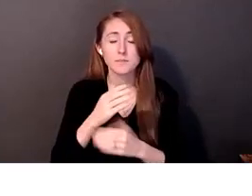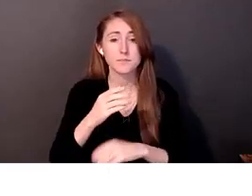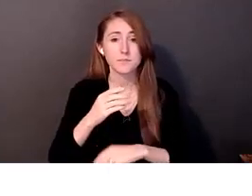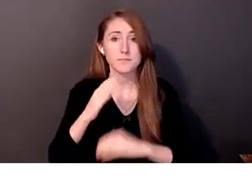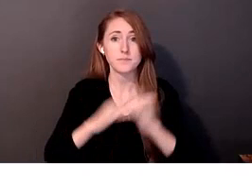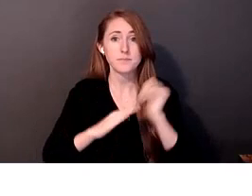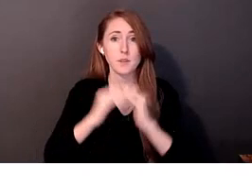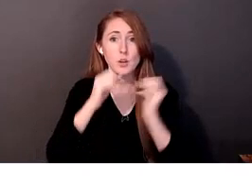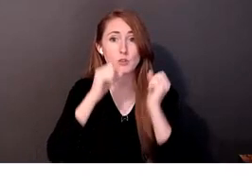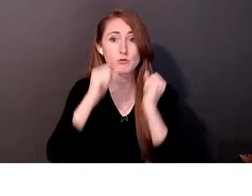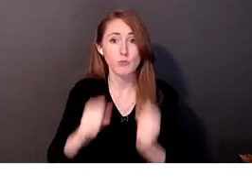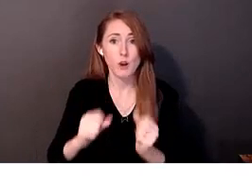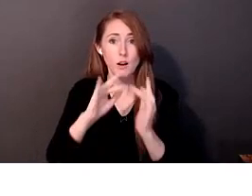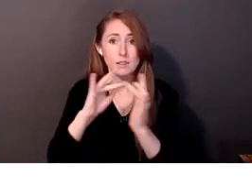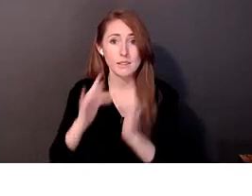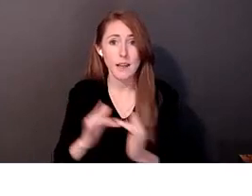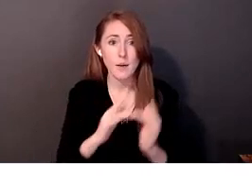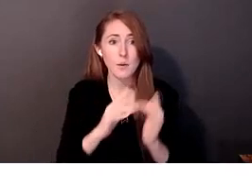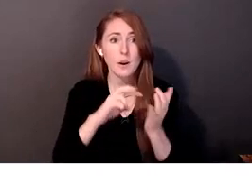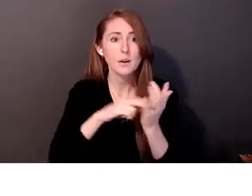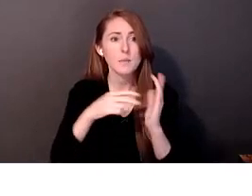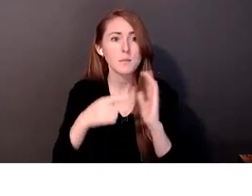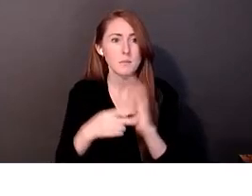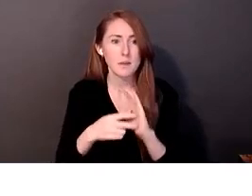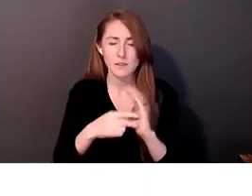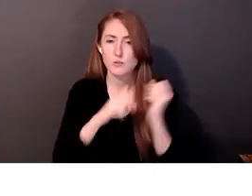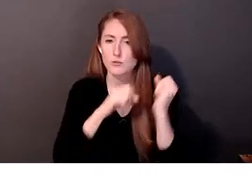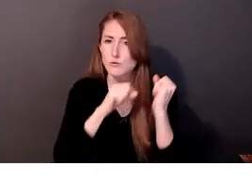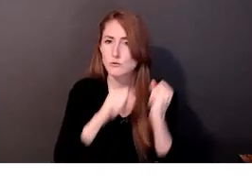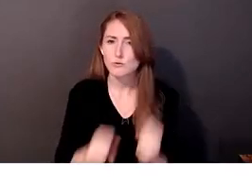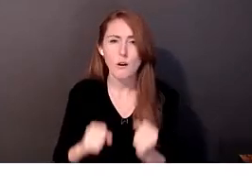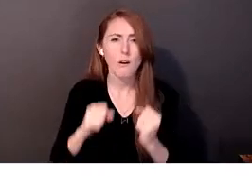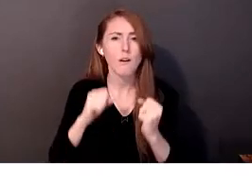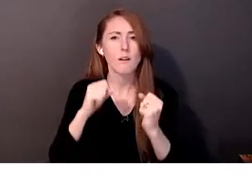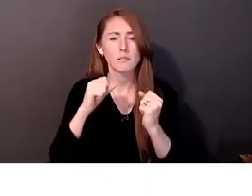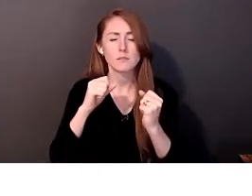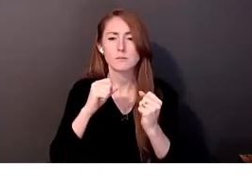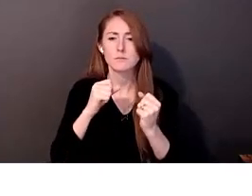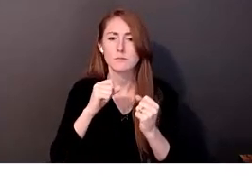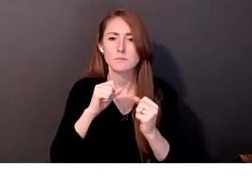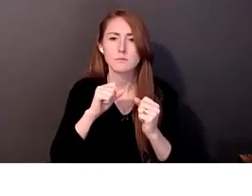empowerment of associations, and recognition of their work."